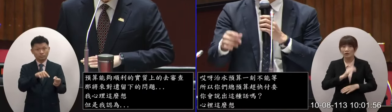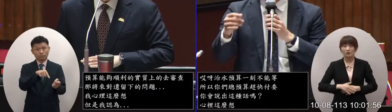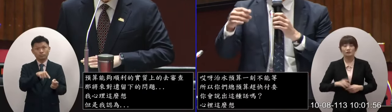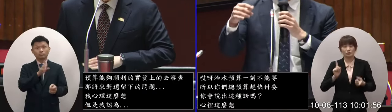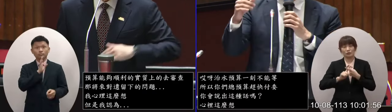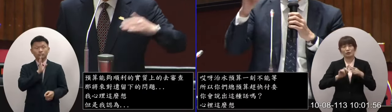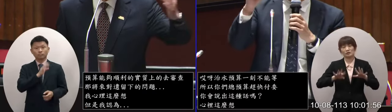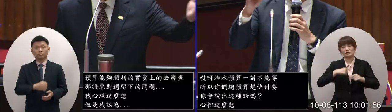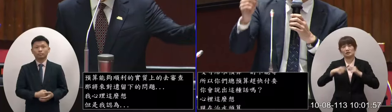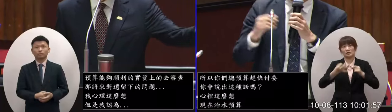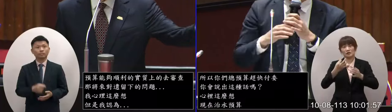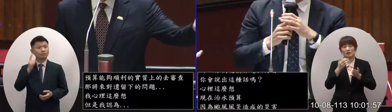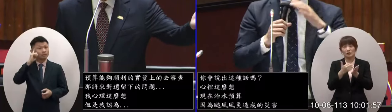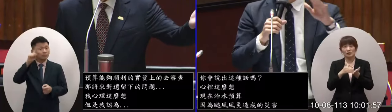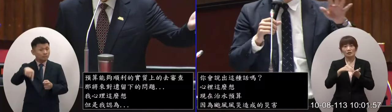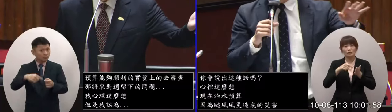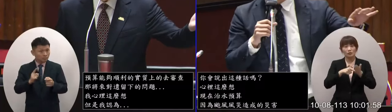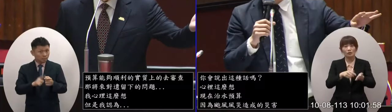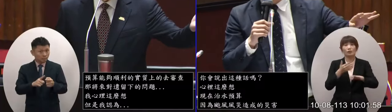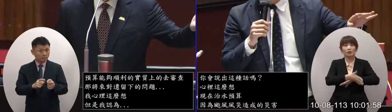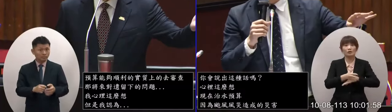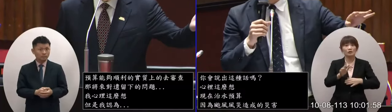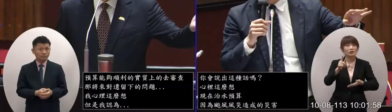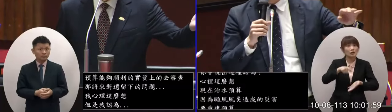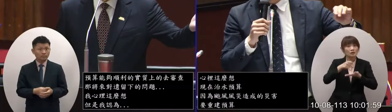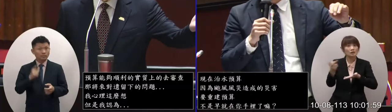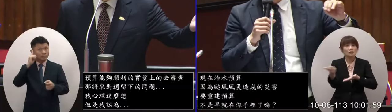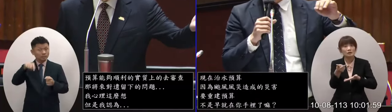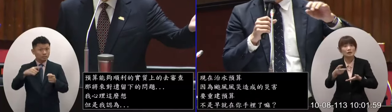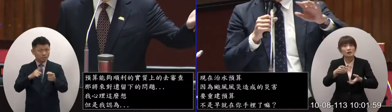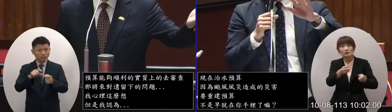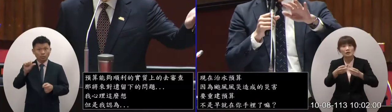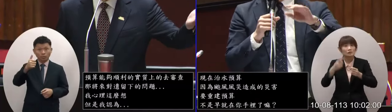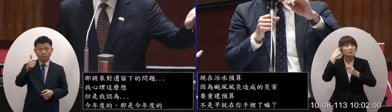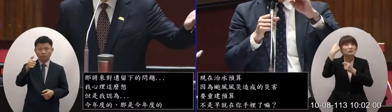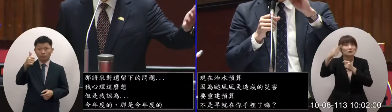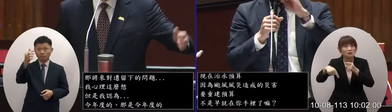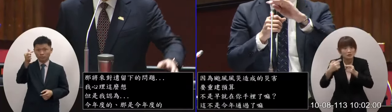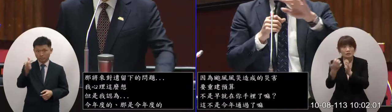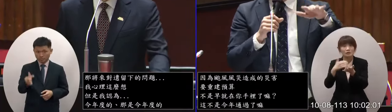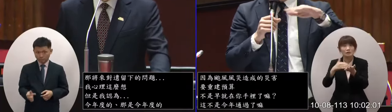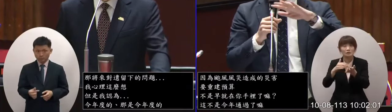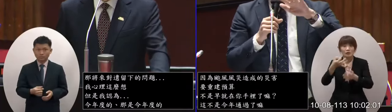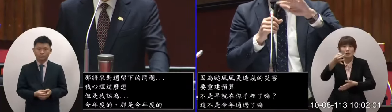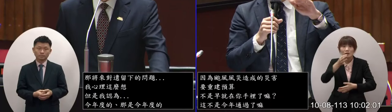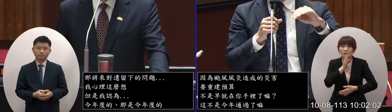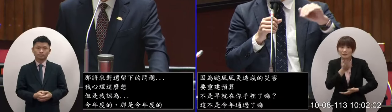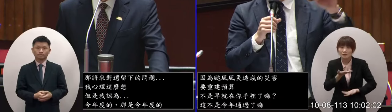we can’t wait for a moment. What we’re talking about is whether next year will be 55.5 billion this year. So you tell everyone, we can’t wait for a moment. What we’re